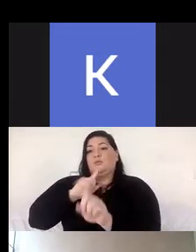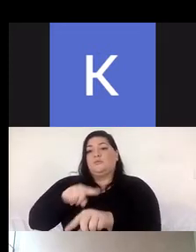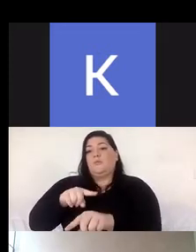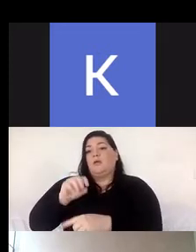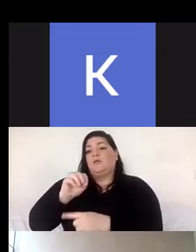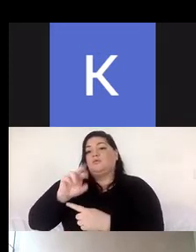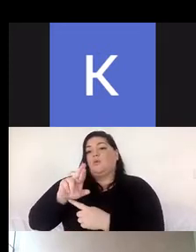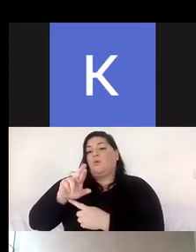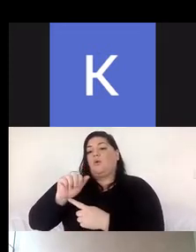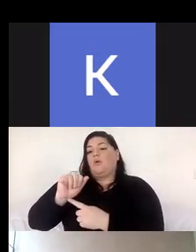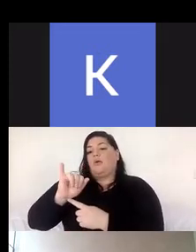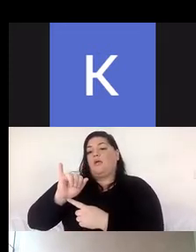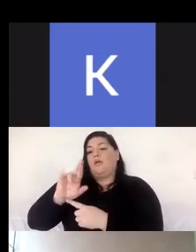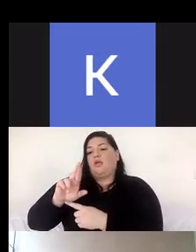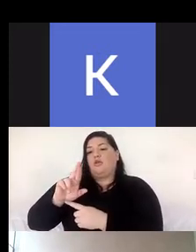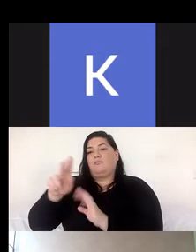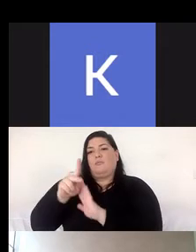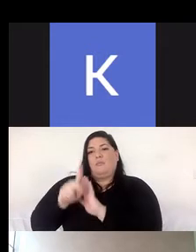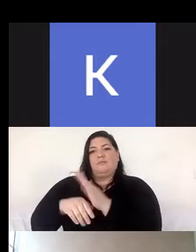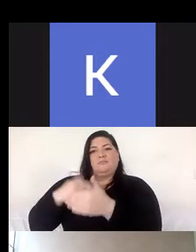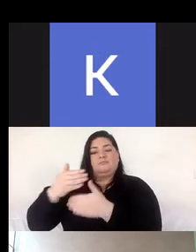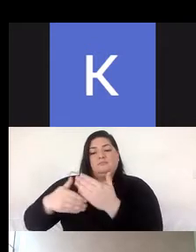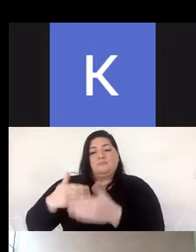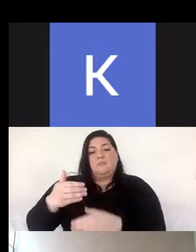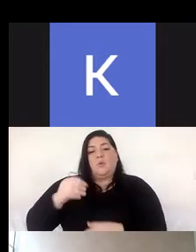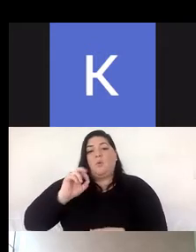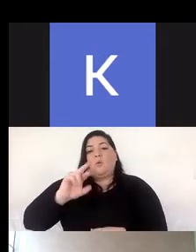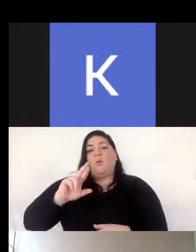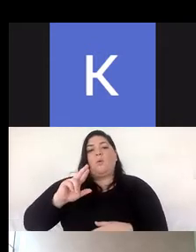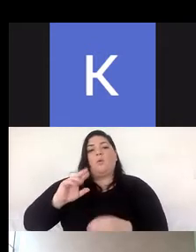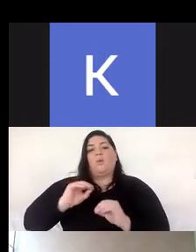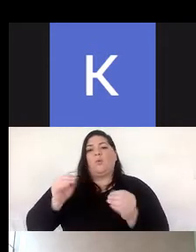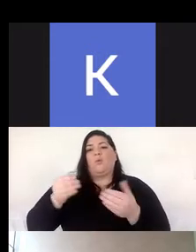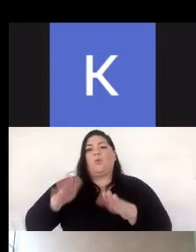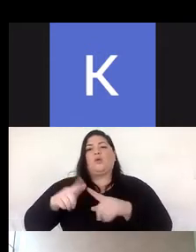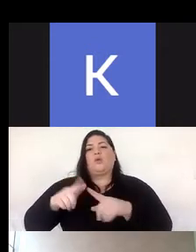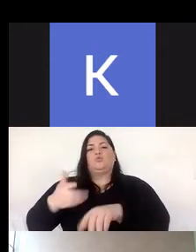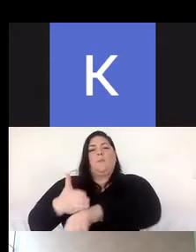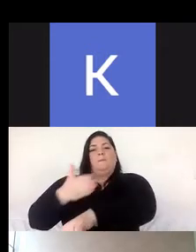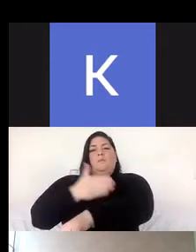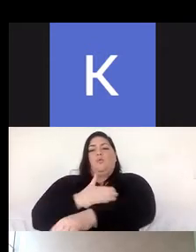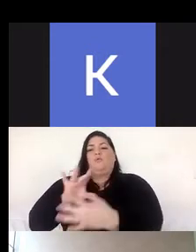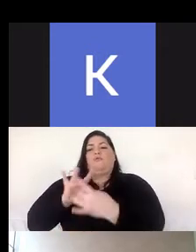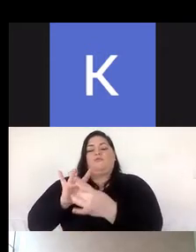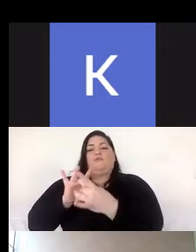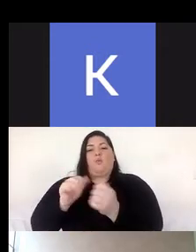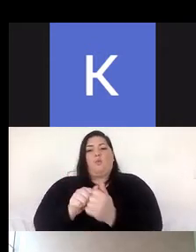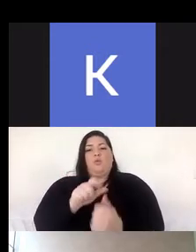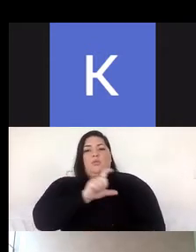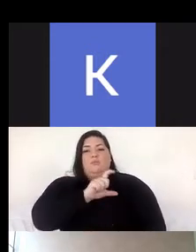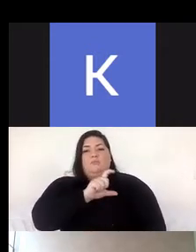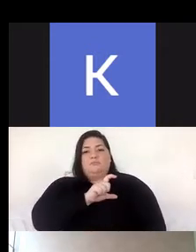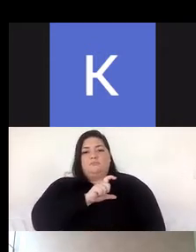protocol, or on how to improve our relationships with local law enforcement.